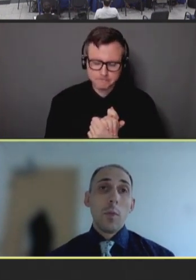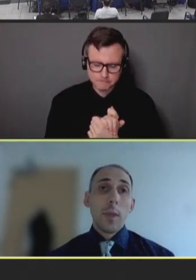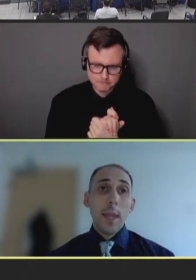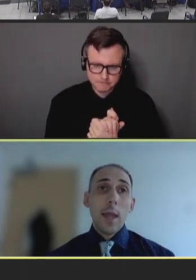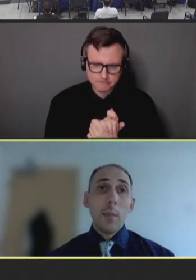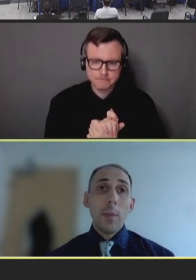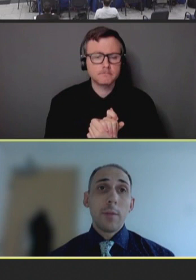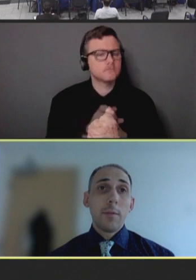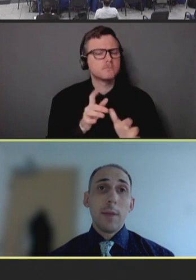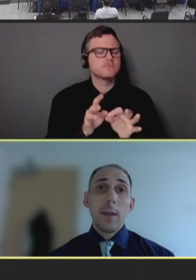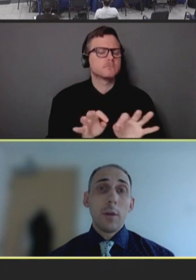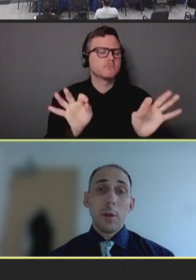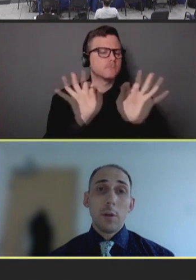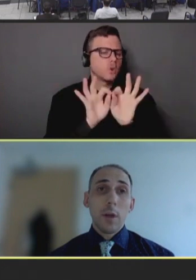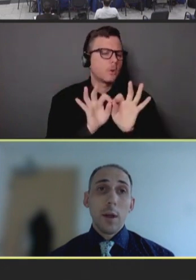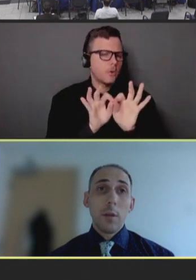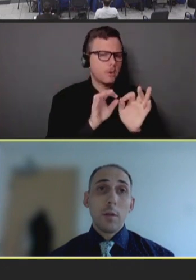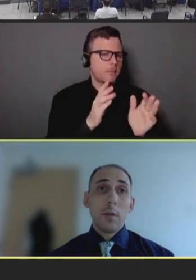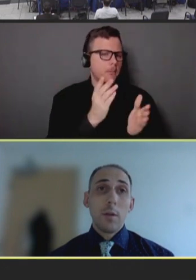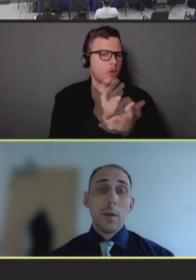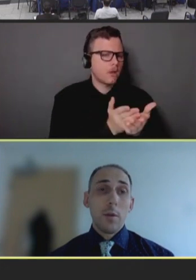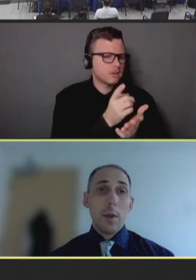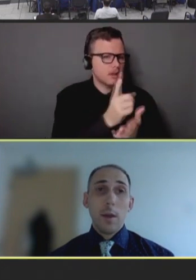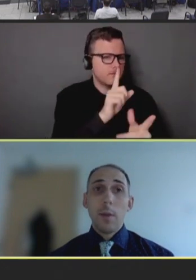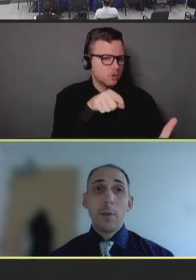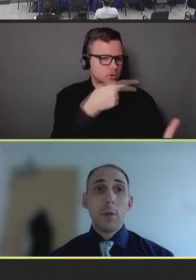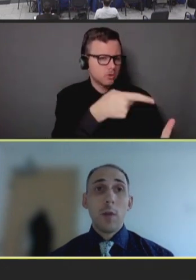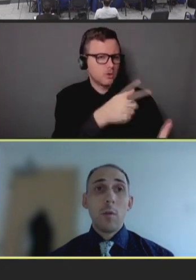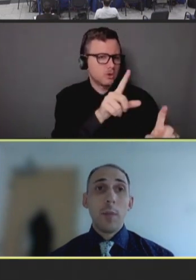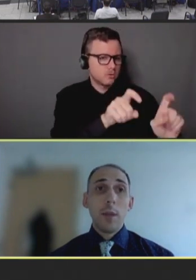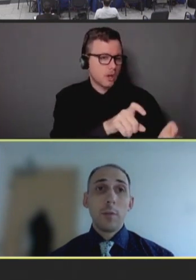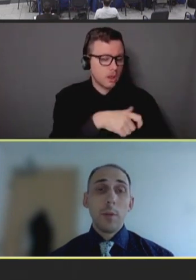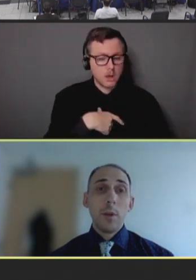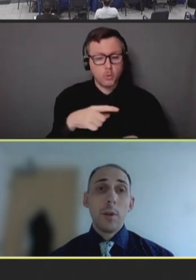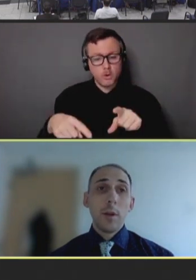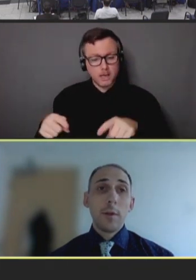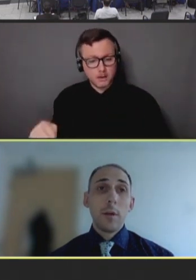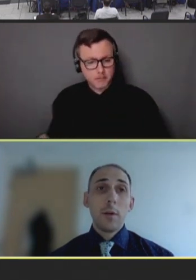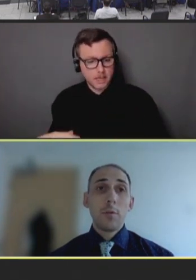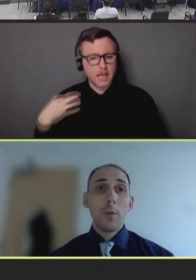The key elements of any target trial, randomized trial, would be: eligibility criteri, treatment